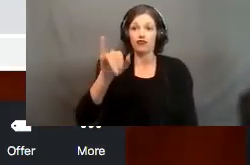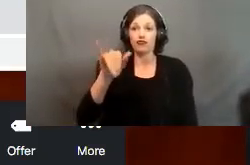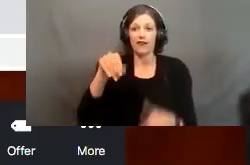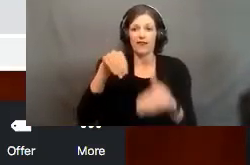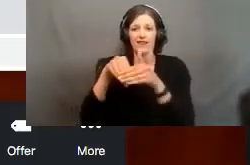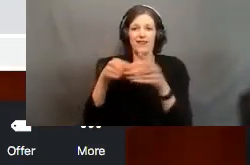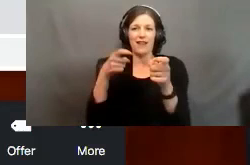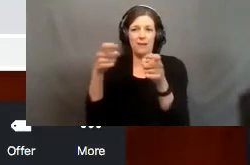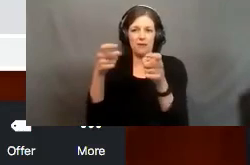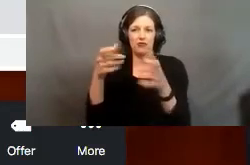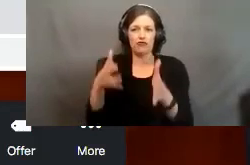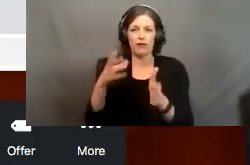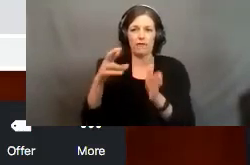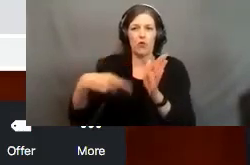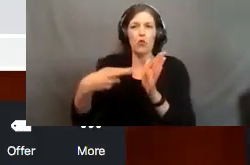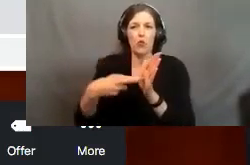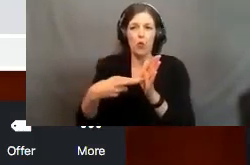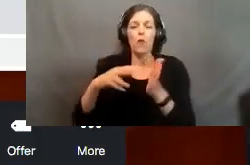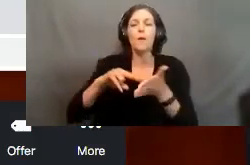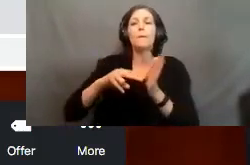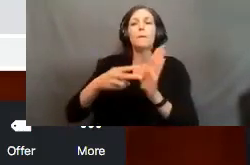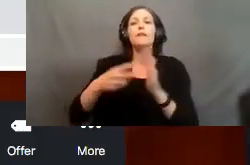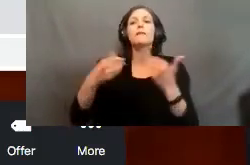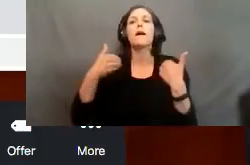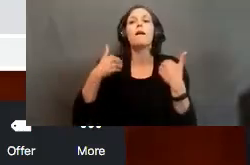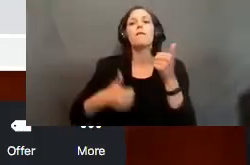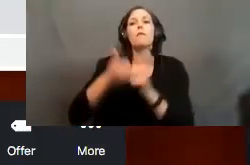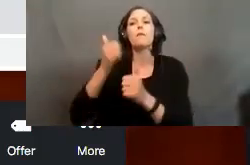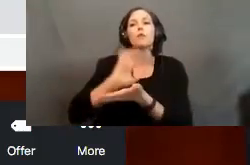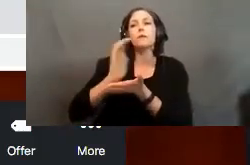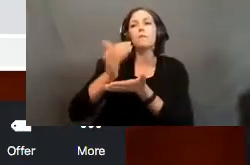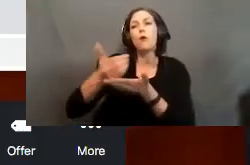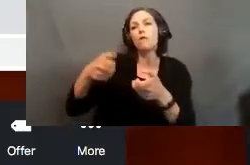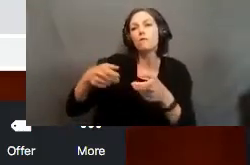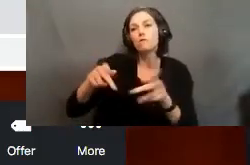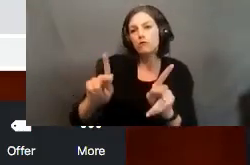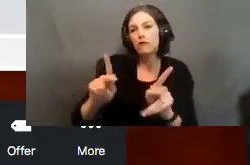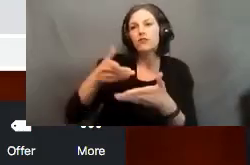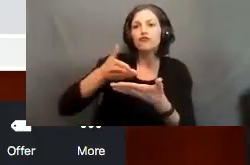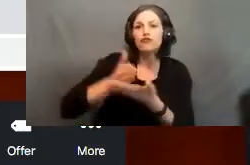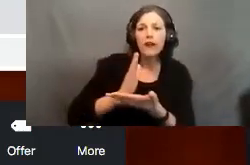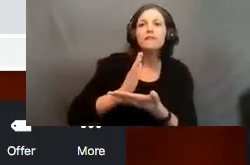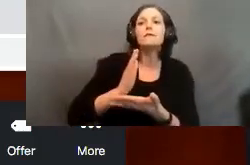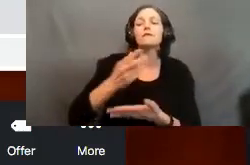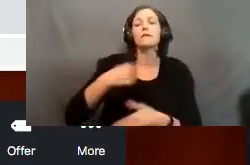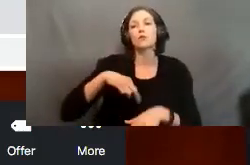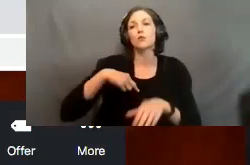so we have the most amount of privileges 12:37:10 and we can control the most